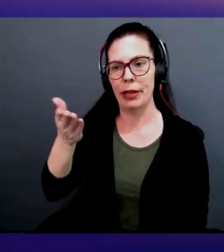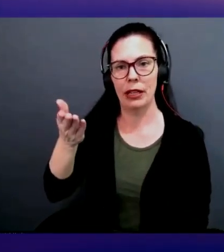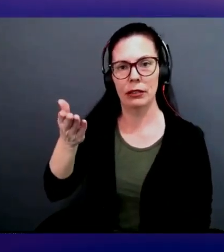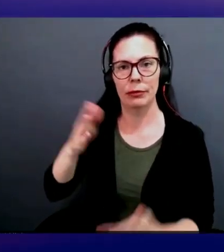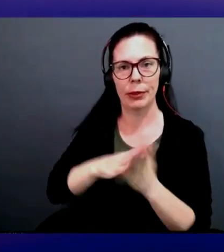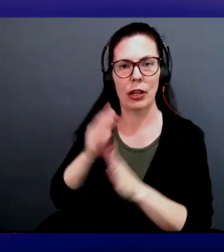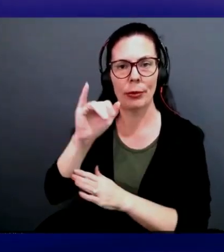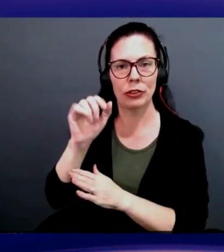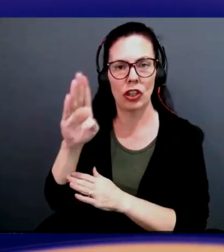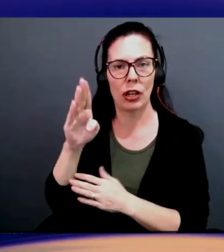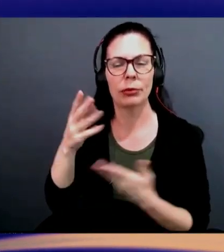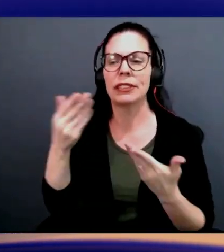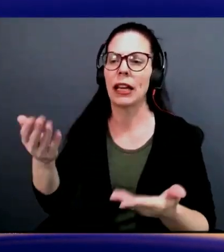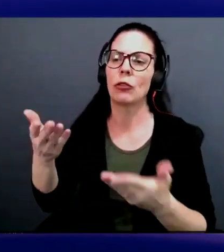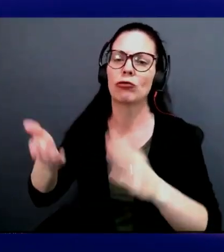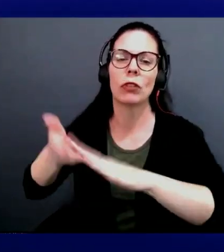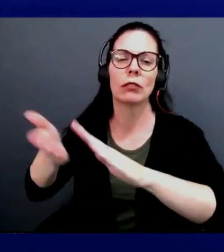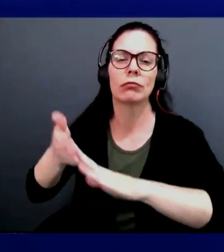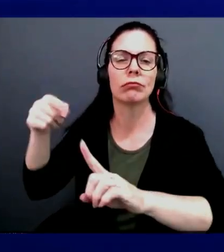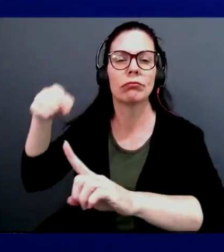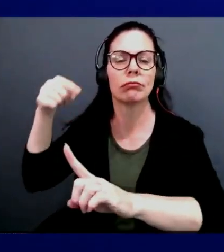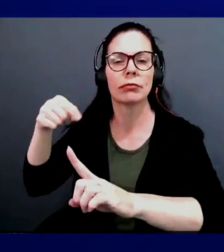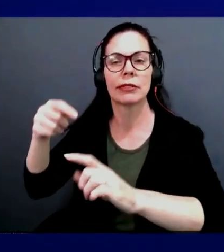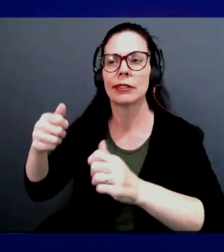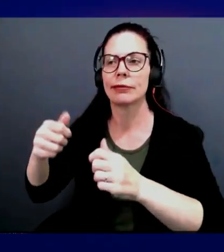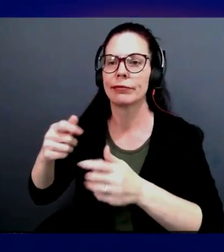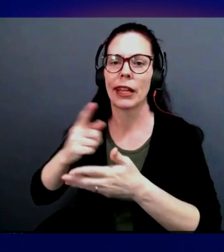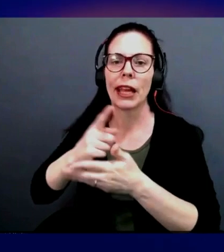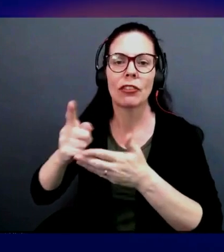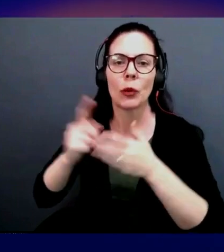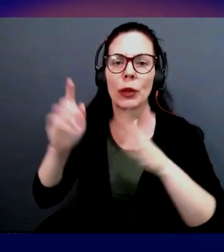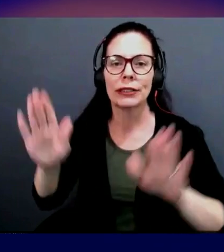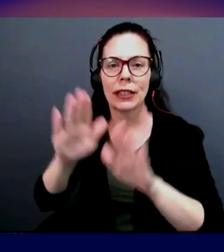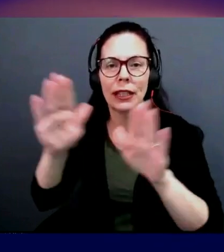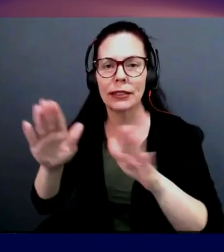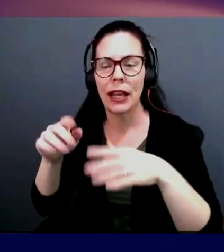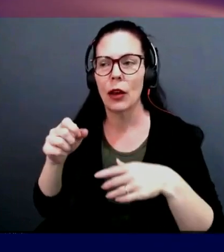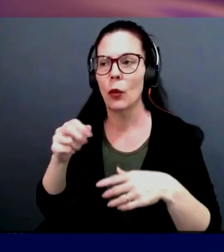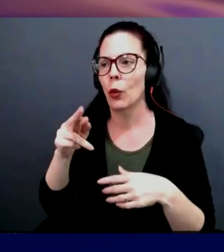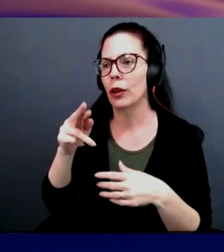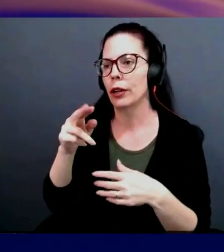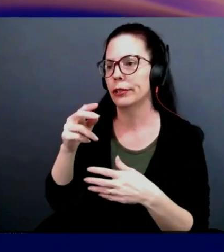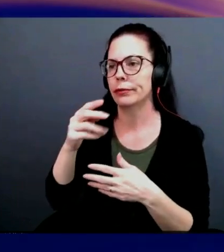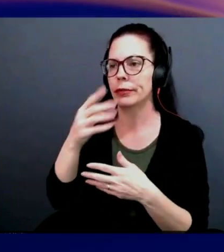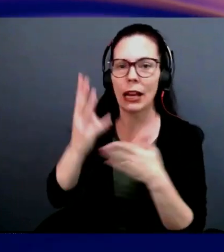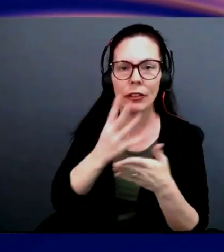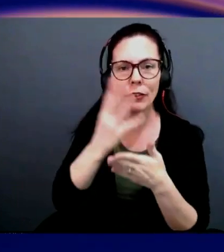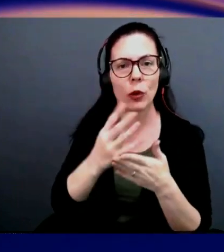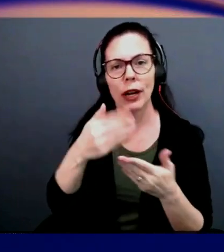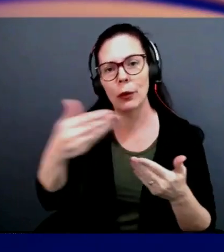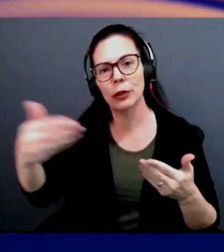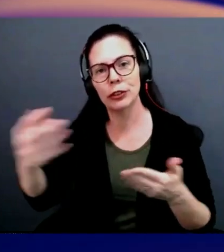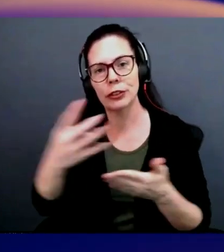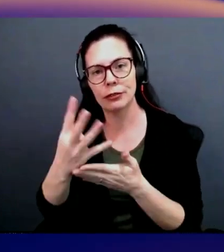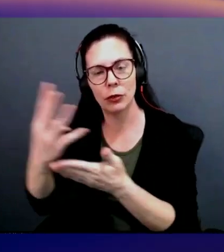Run this job every Sunday or every four hours, or when the file lands in S3.